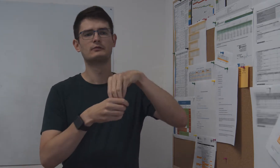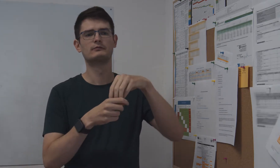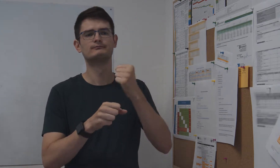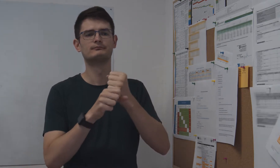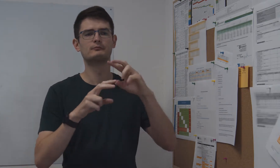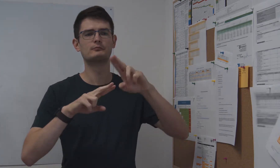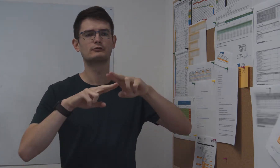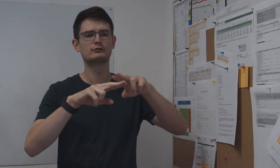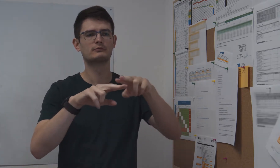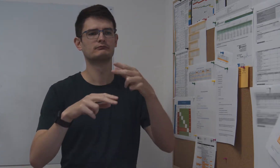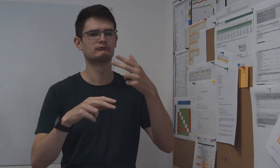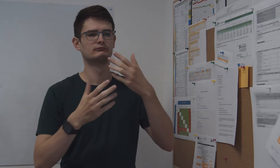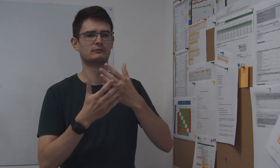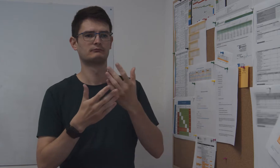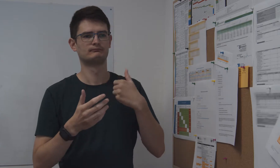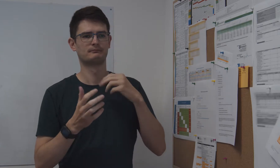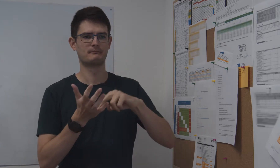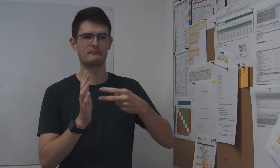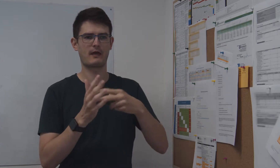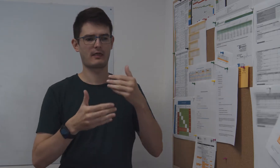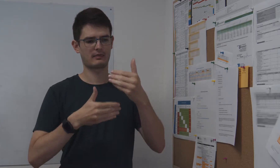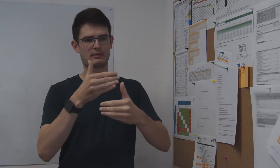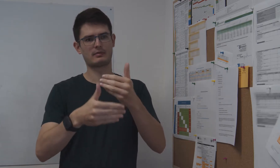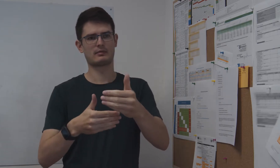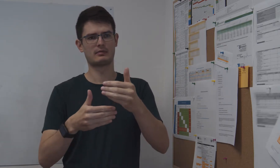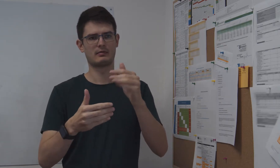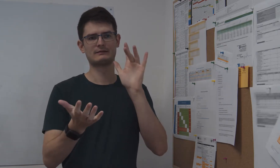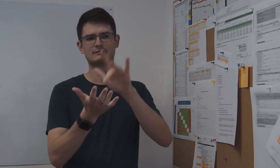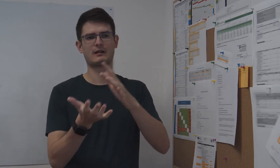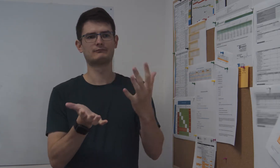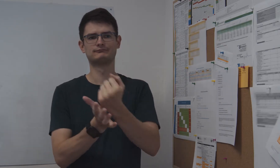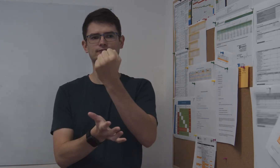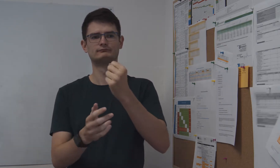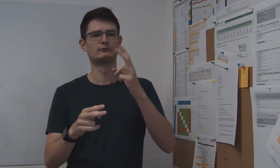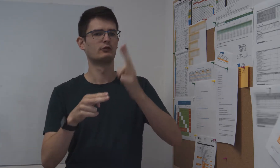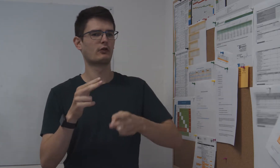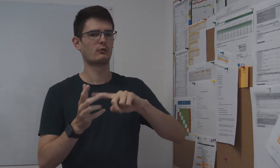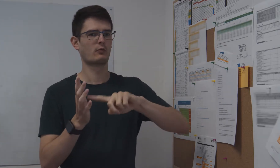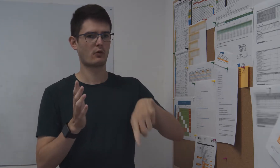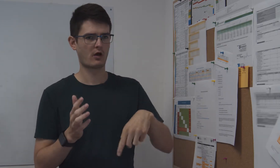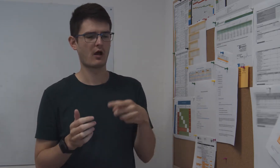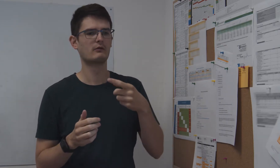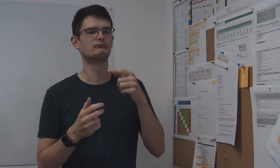with which we have an overview of how we are progressing at work, about the time schedule, about achieving goals and completing tasks.